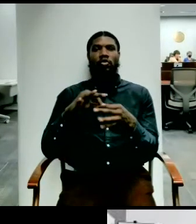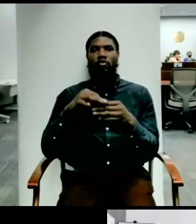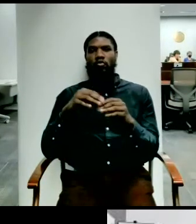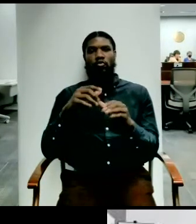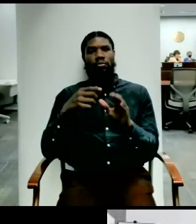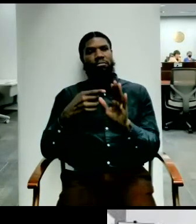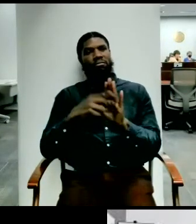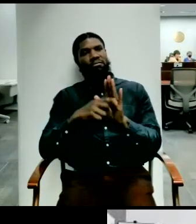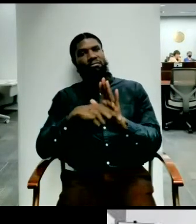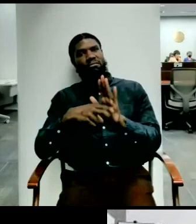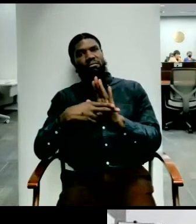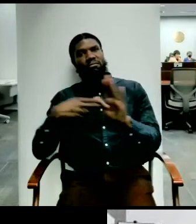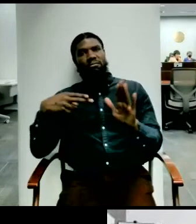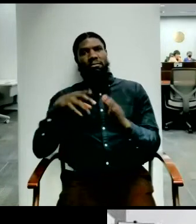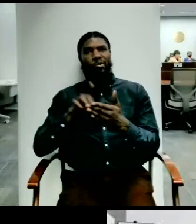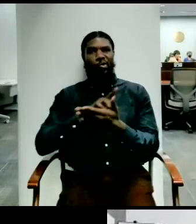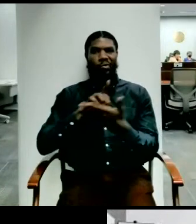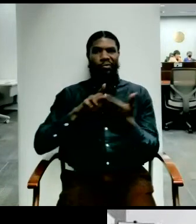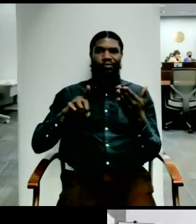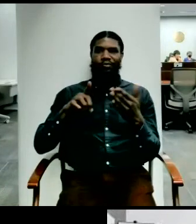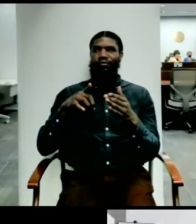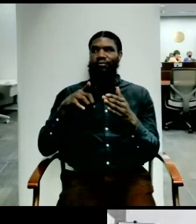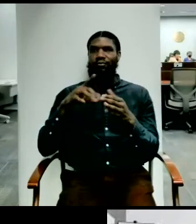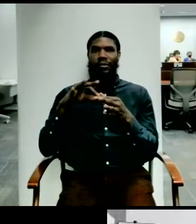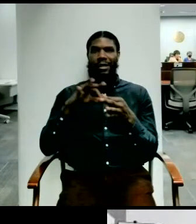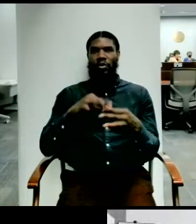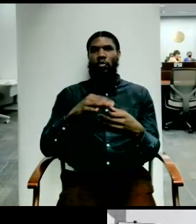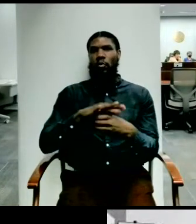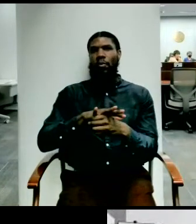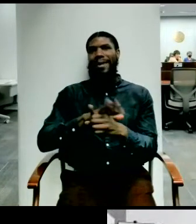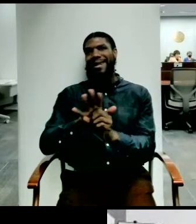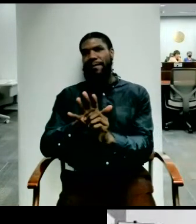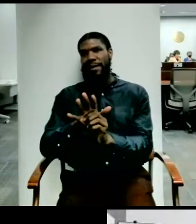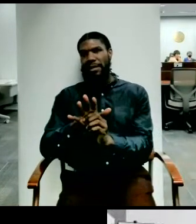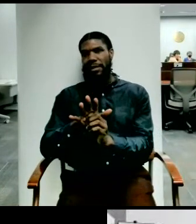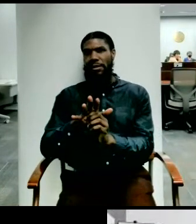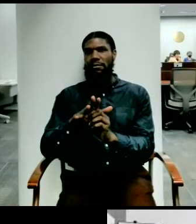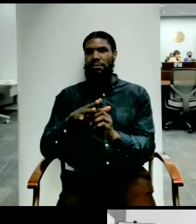discrimination particularly with respect to the pandemic period that we're in.